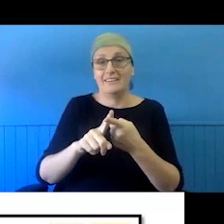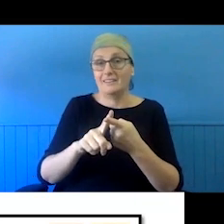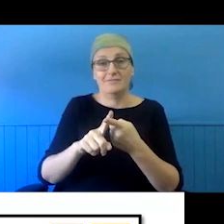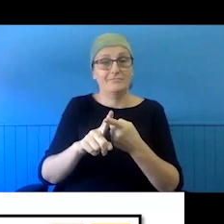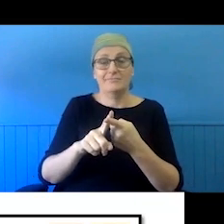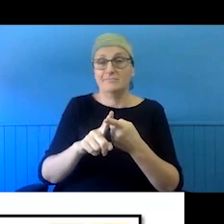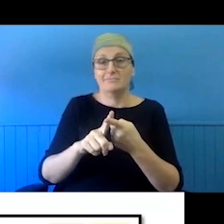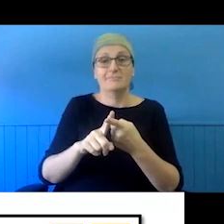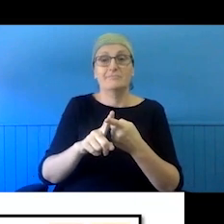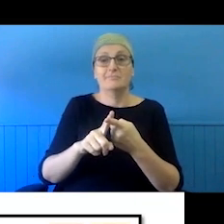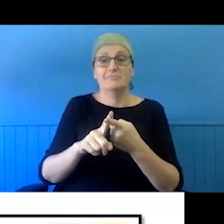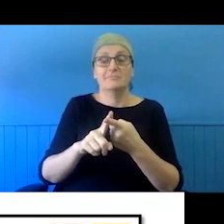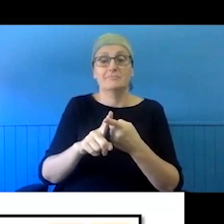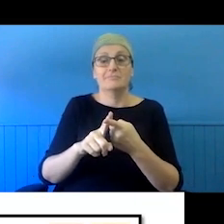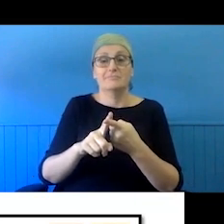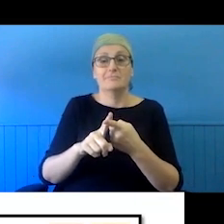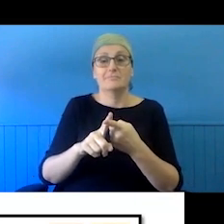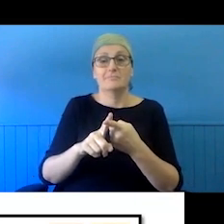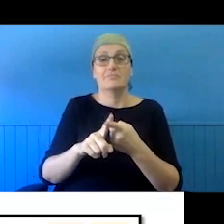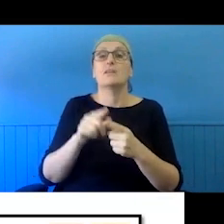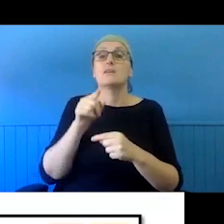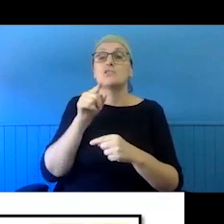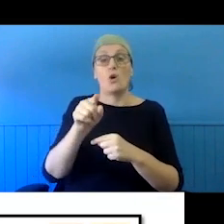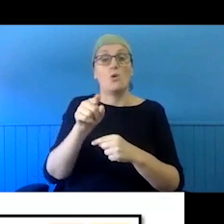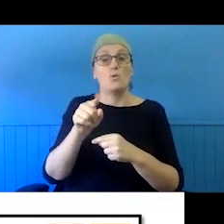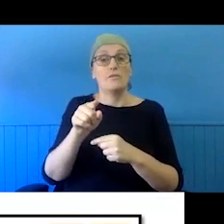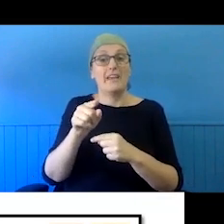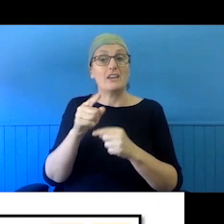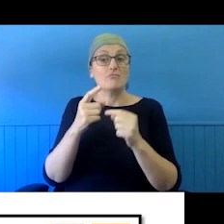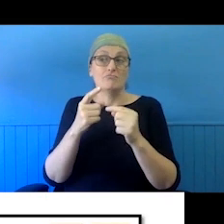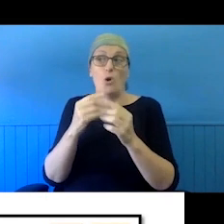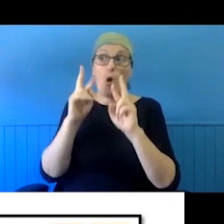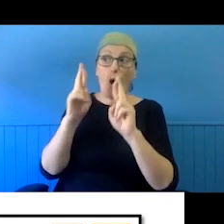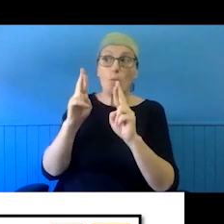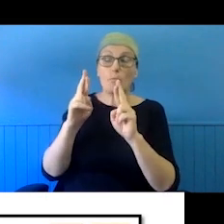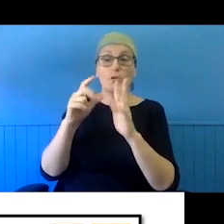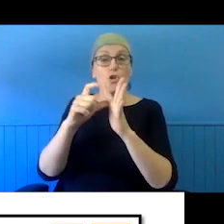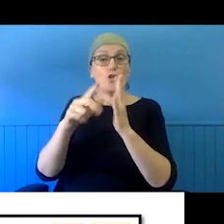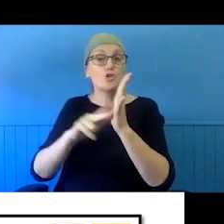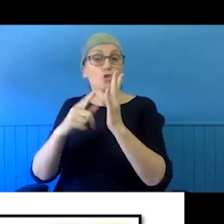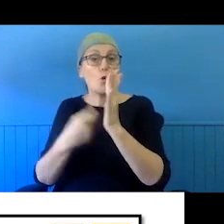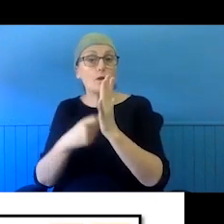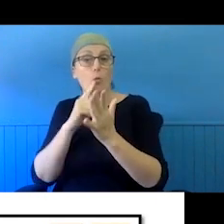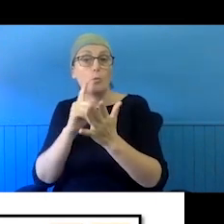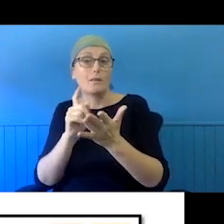donors to give to GoFundMe as well through virtual tips. But a lot of artists, creative organisations, are starting to use this platform as